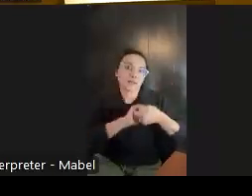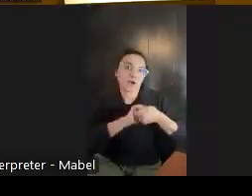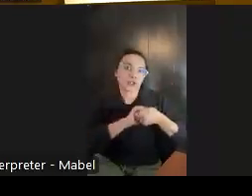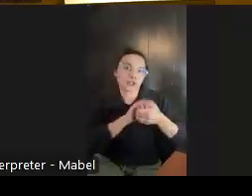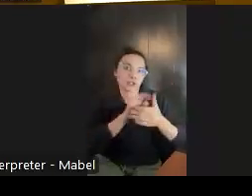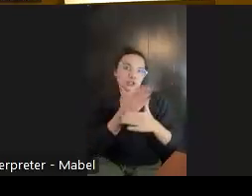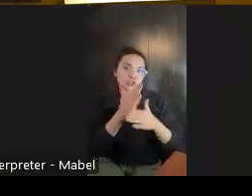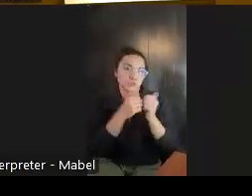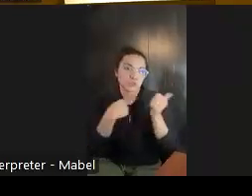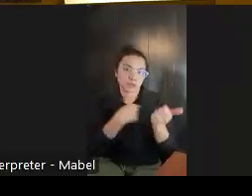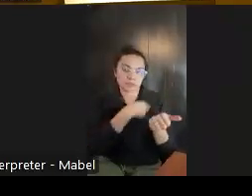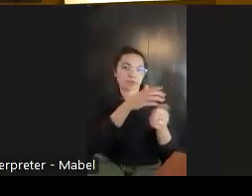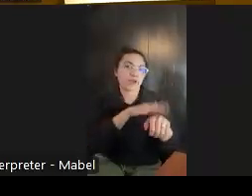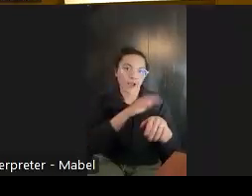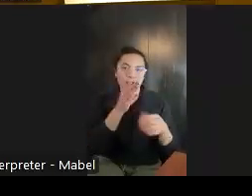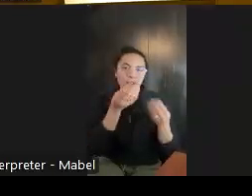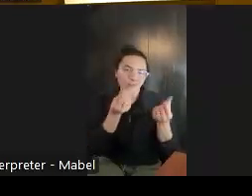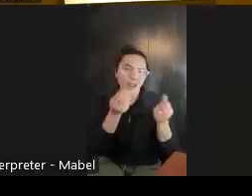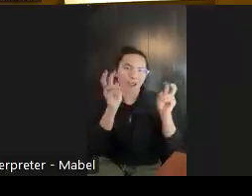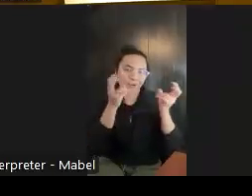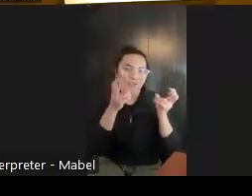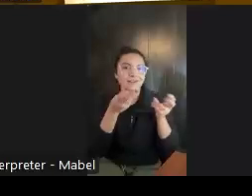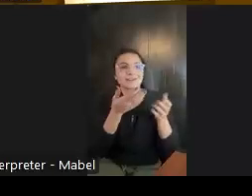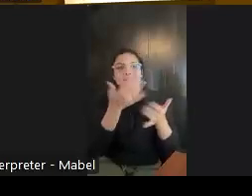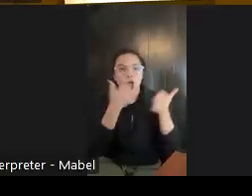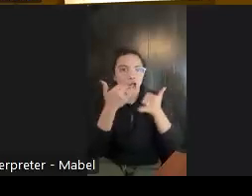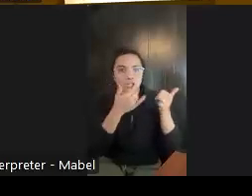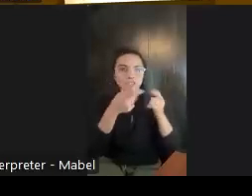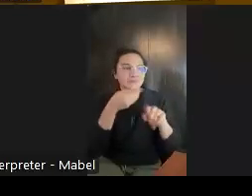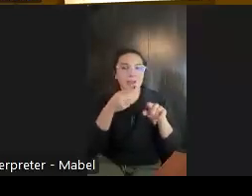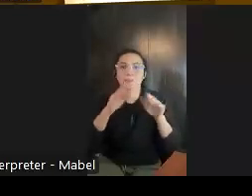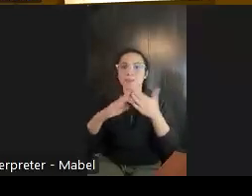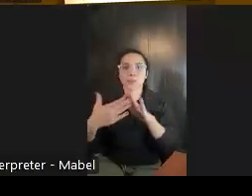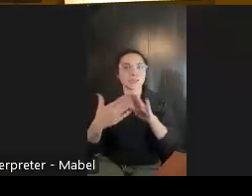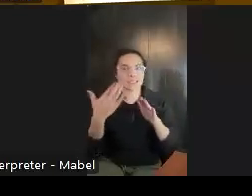on the ground Fielding calls from our families in the community and they do a really great job